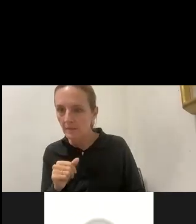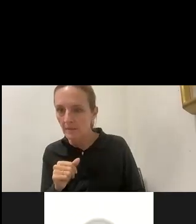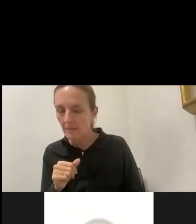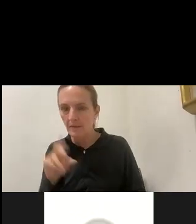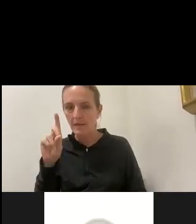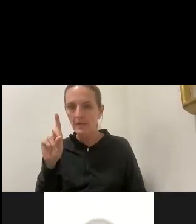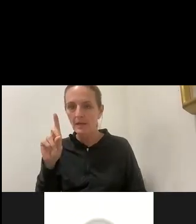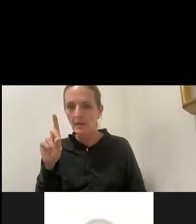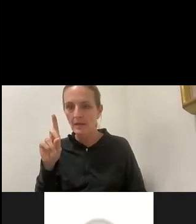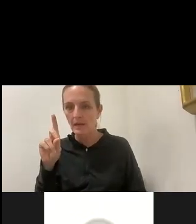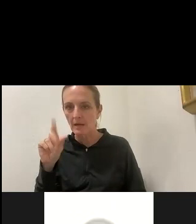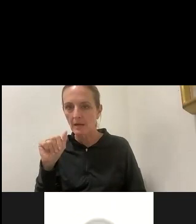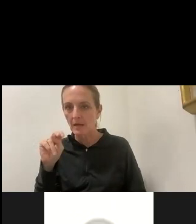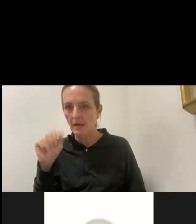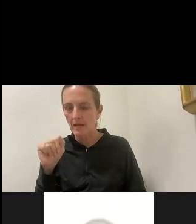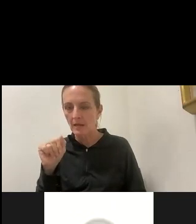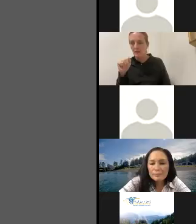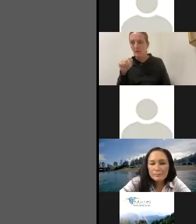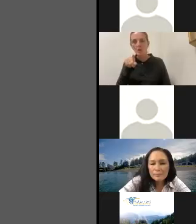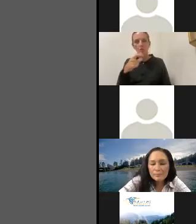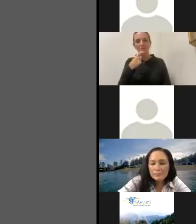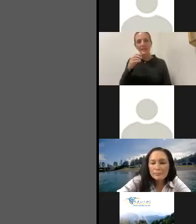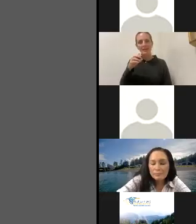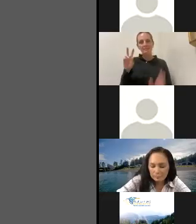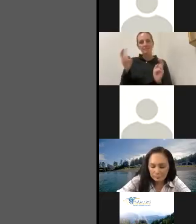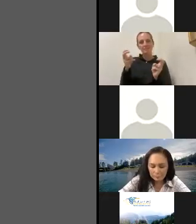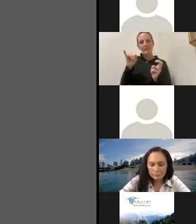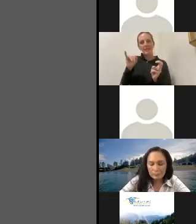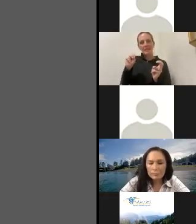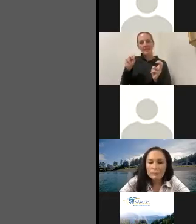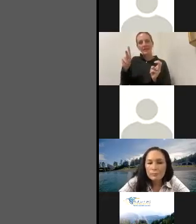Dana Moraes: Yeah! >>Participant: When you mentioned “in-kind”, you had touched on it briefly, but yeah I think it is really important people know